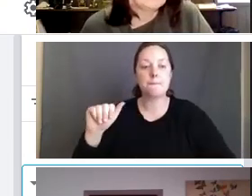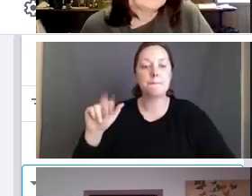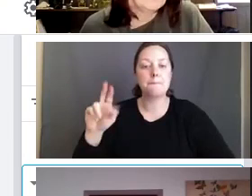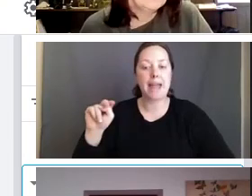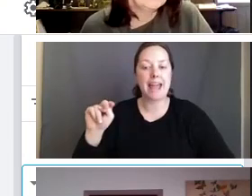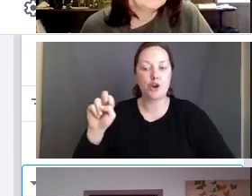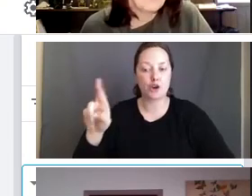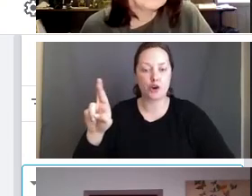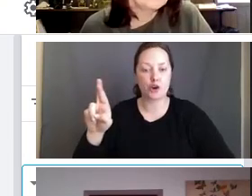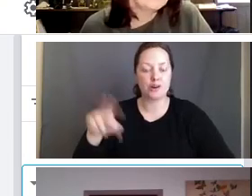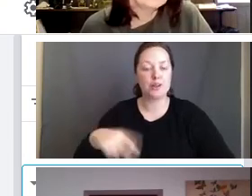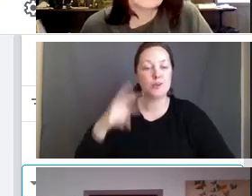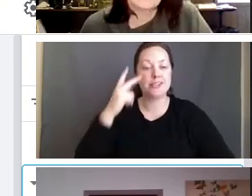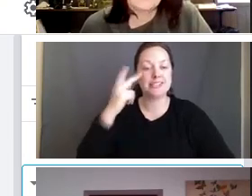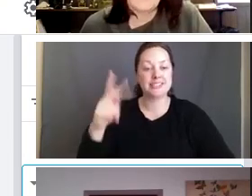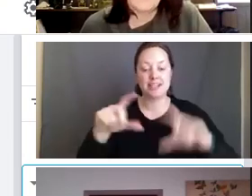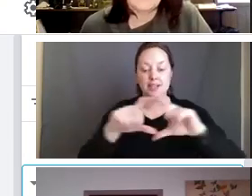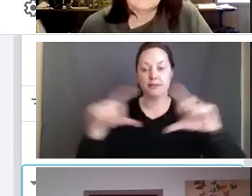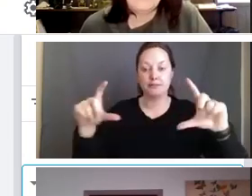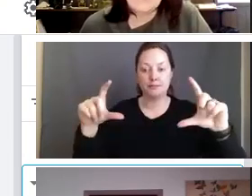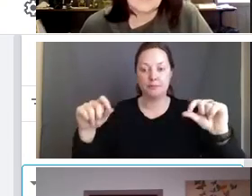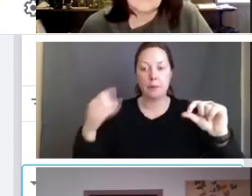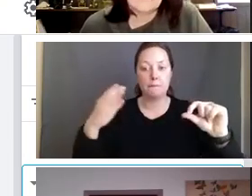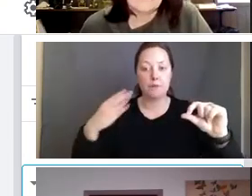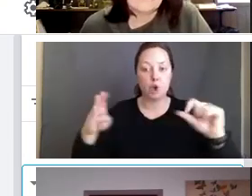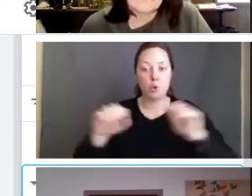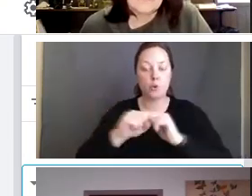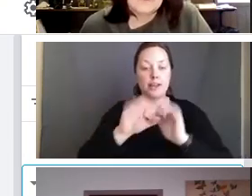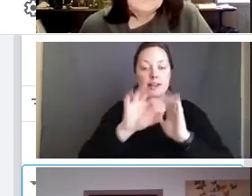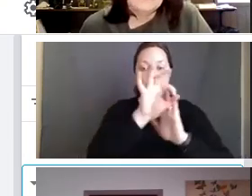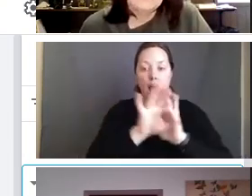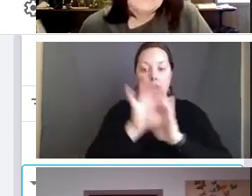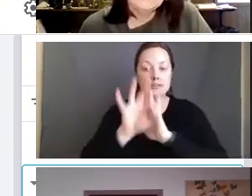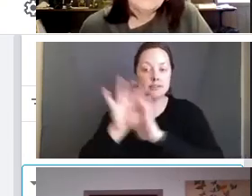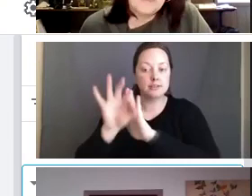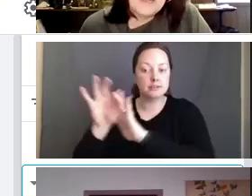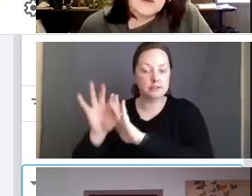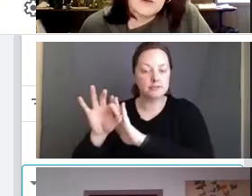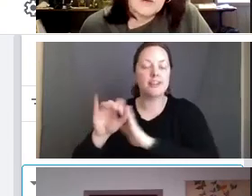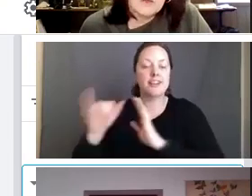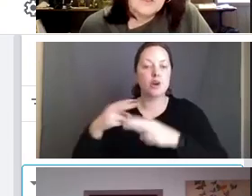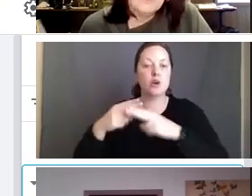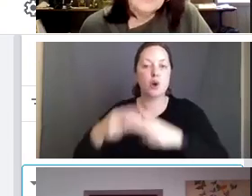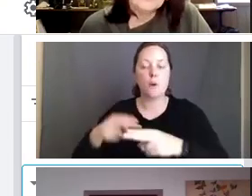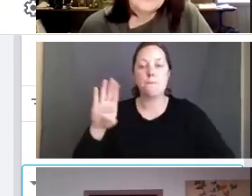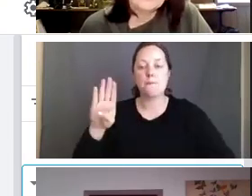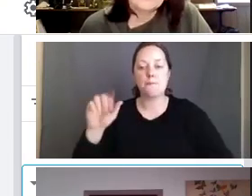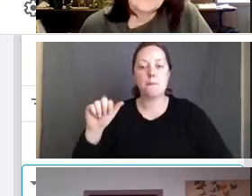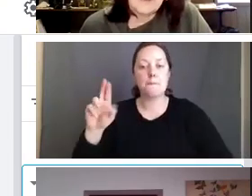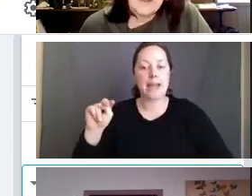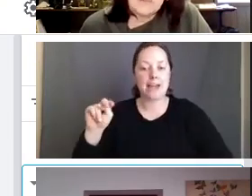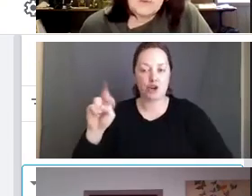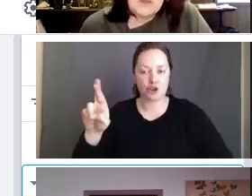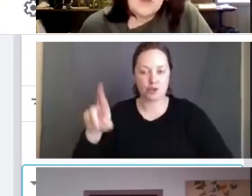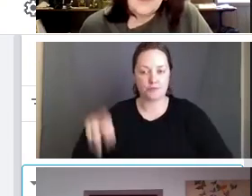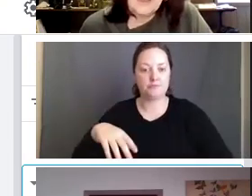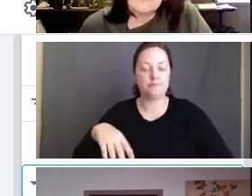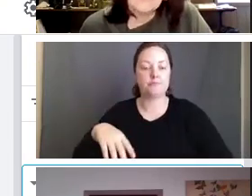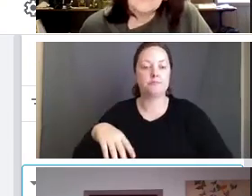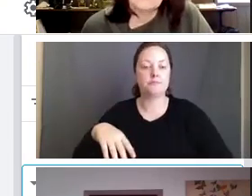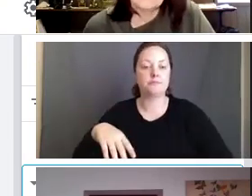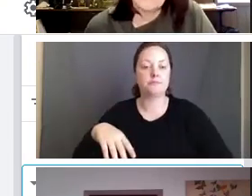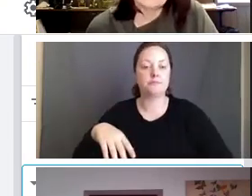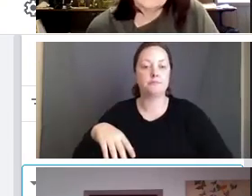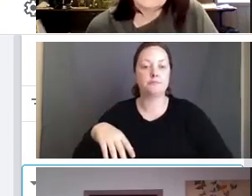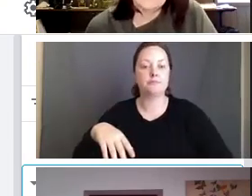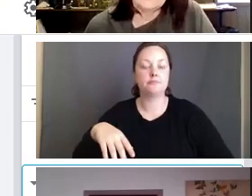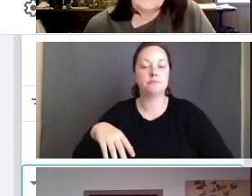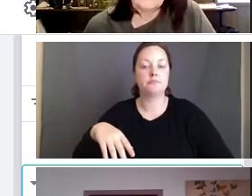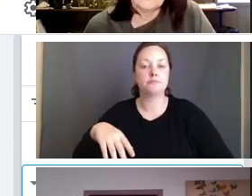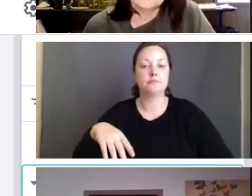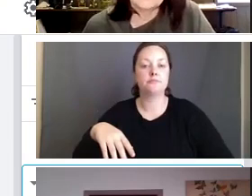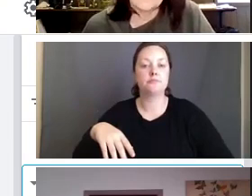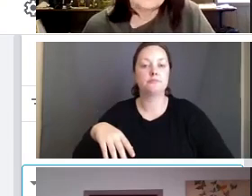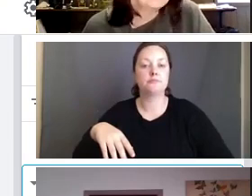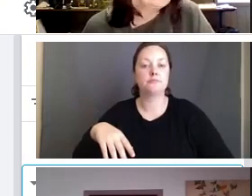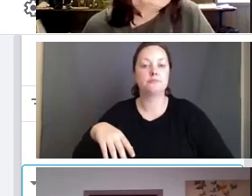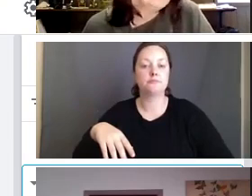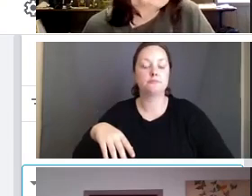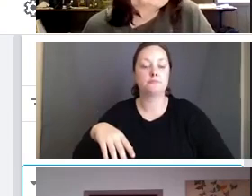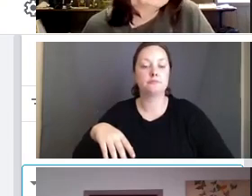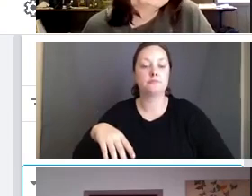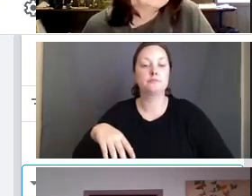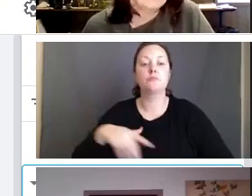There is another image, you can continue to do this as long as you have two images.